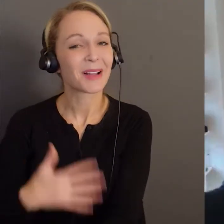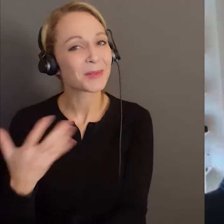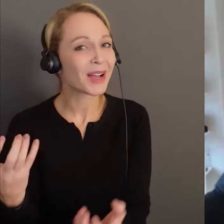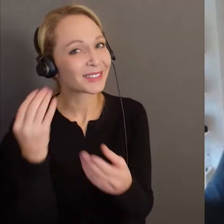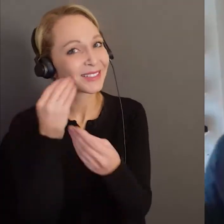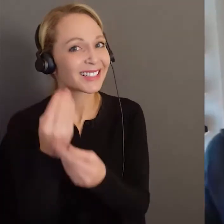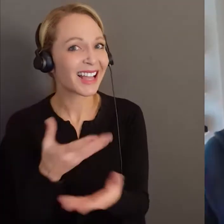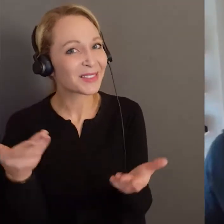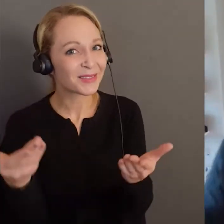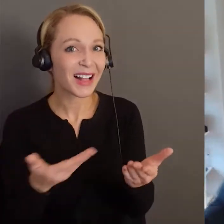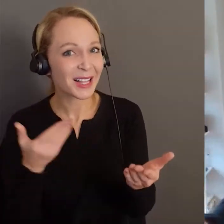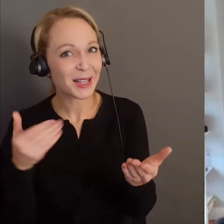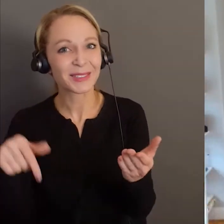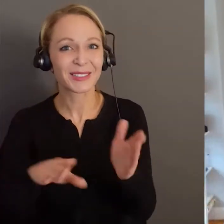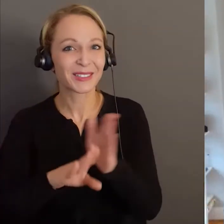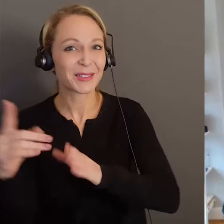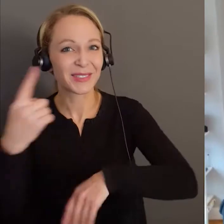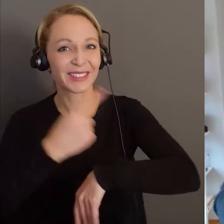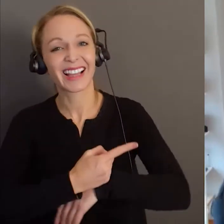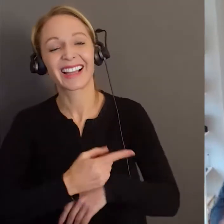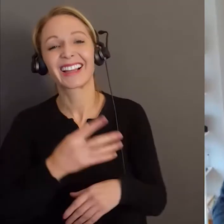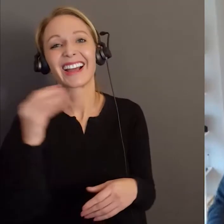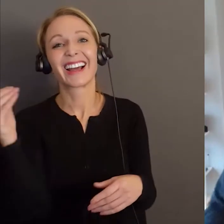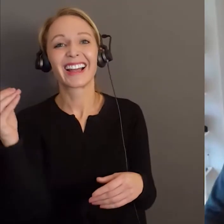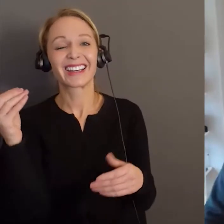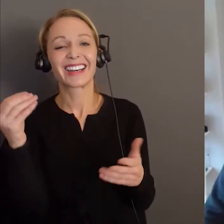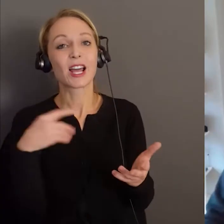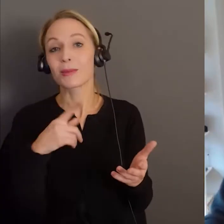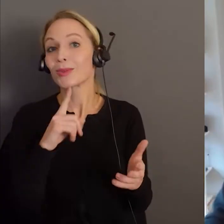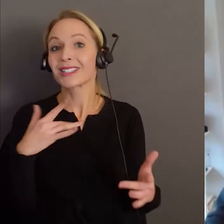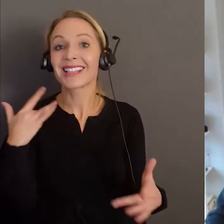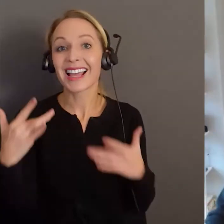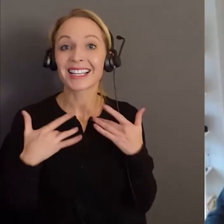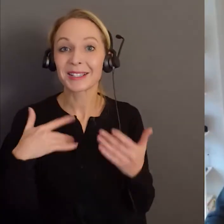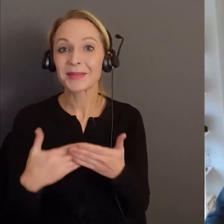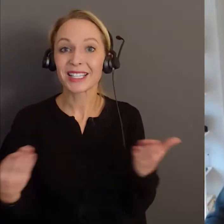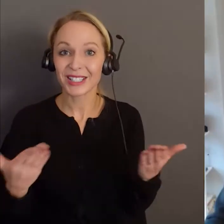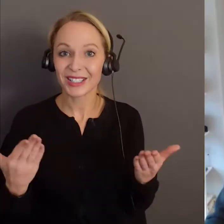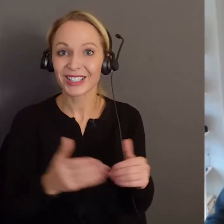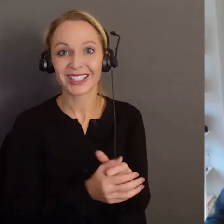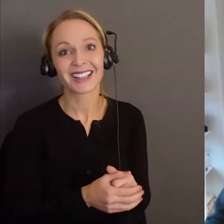WANT TO SAY WELCOME TO DEVELOPER DAY AND EXCITED TO BE